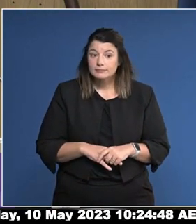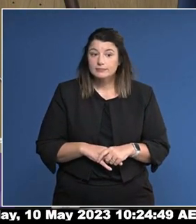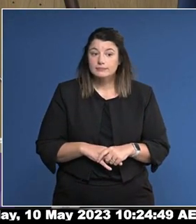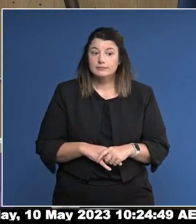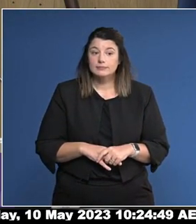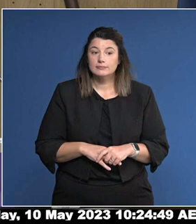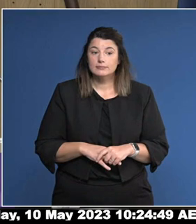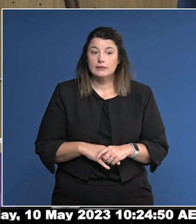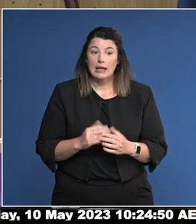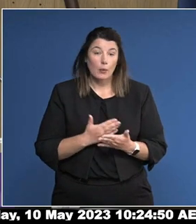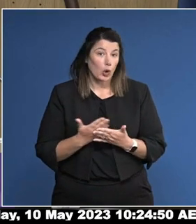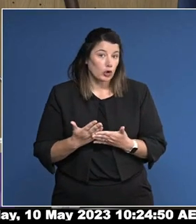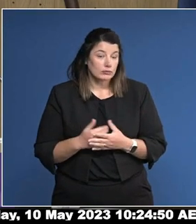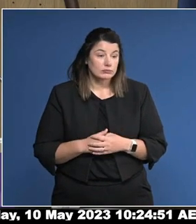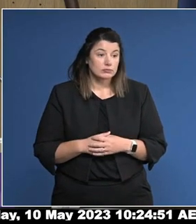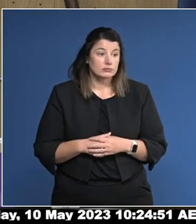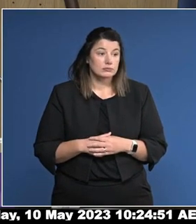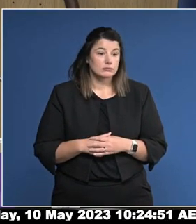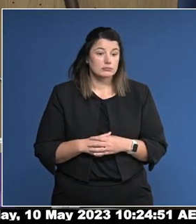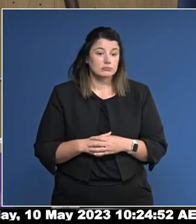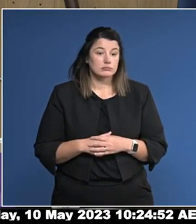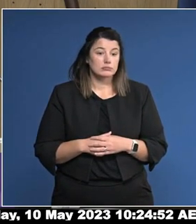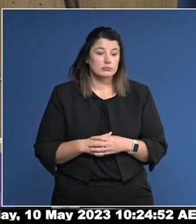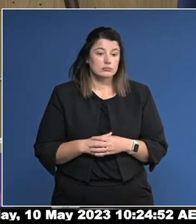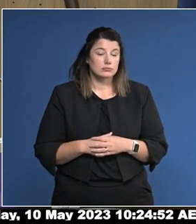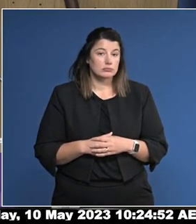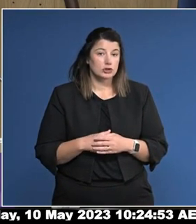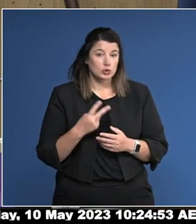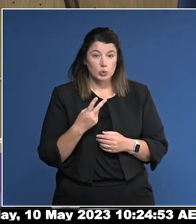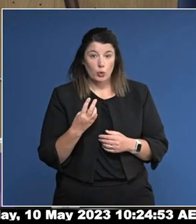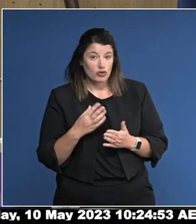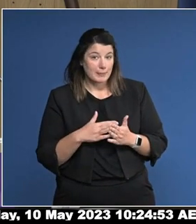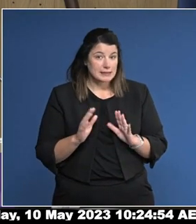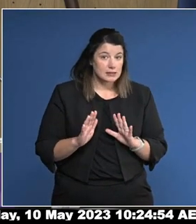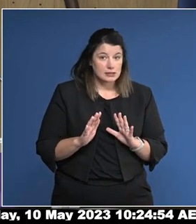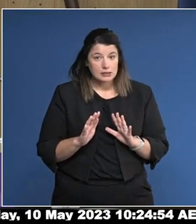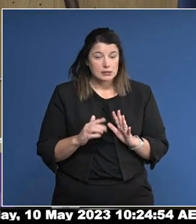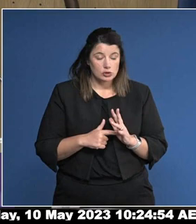Just, I think, two or three minutes just to reconstitute, and then we'll